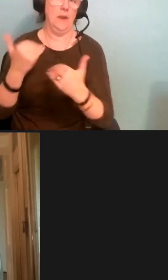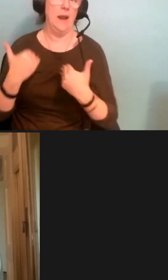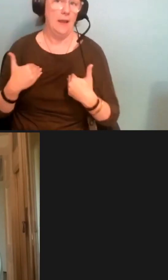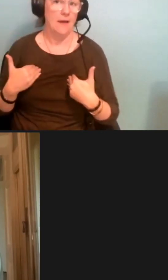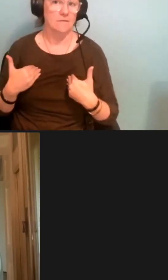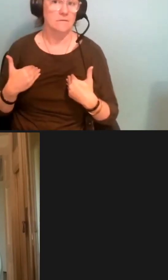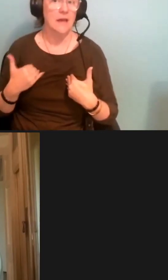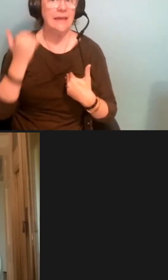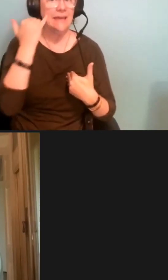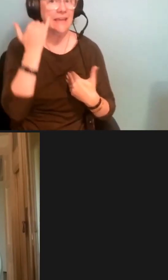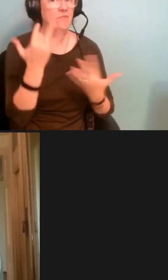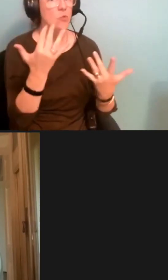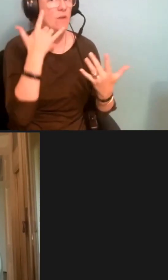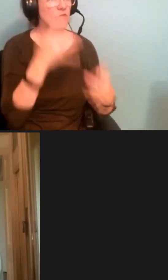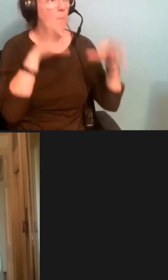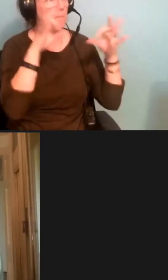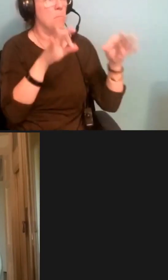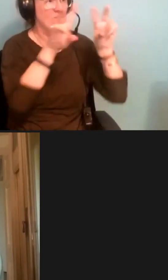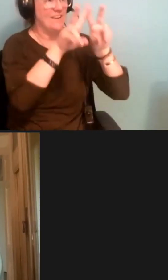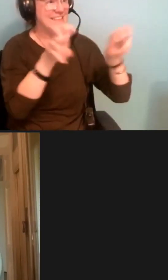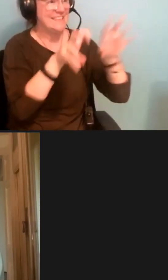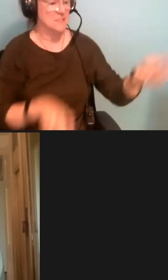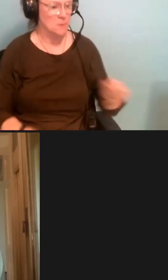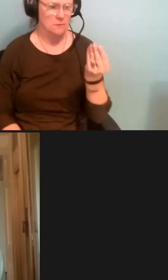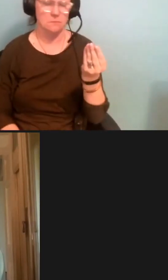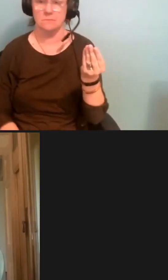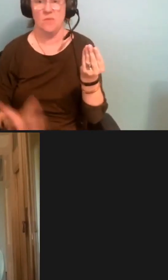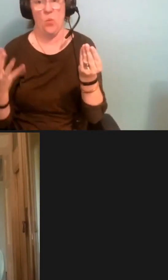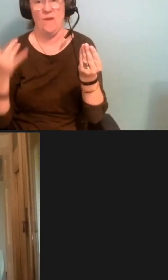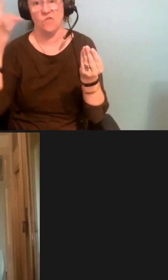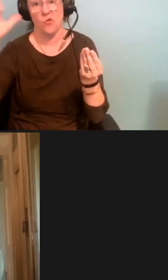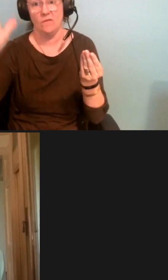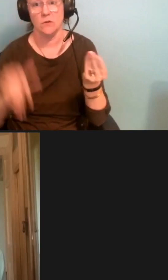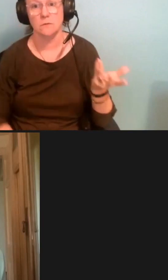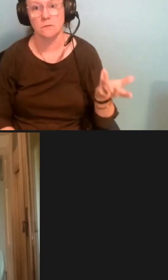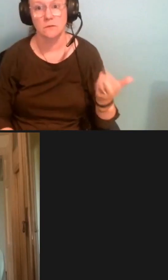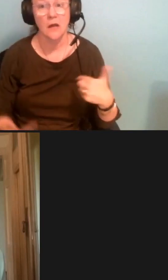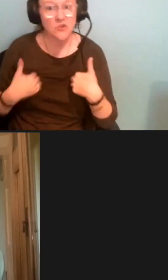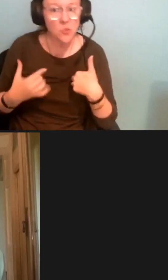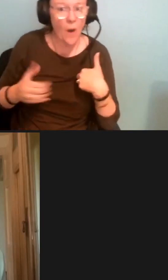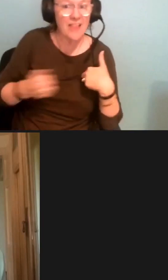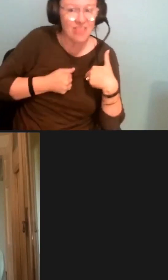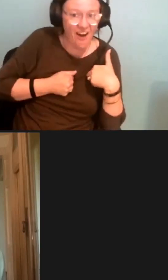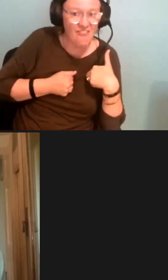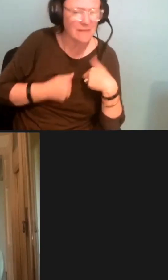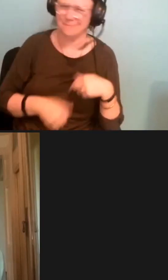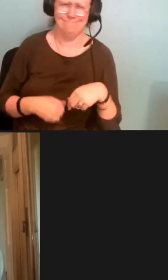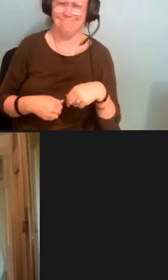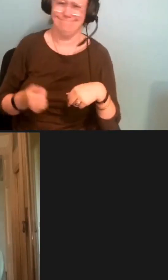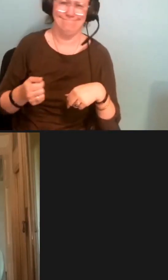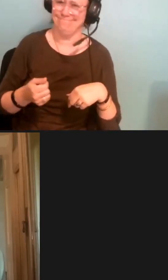could do by way of assessment so do I do I love it no but would I still use the